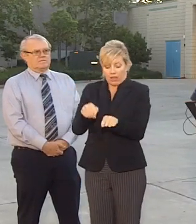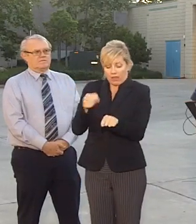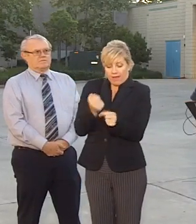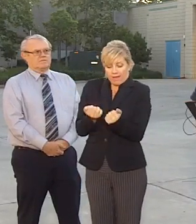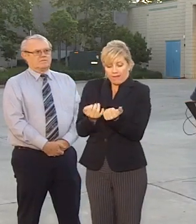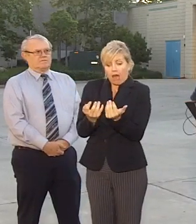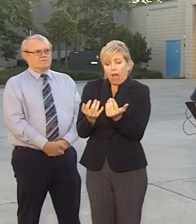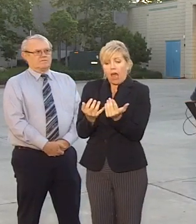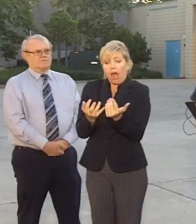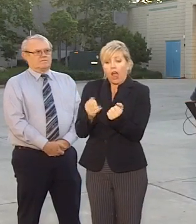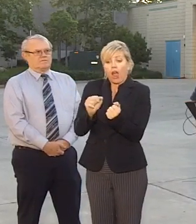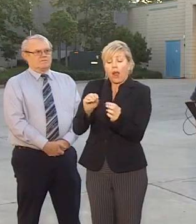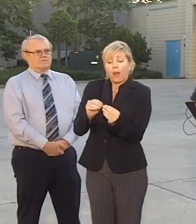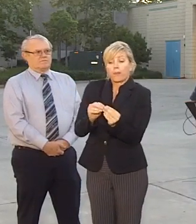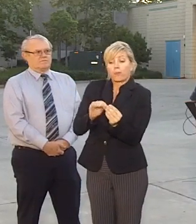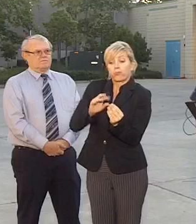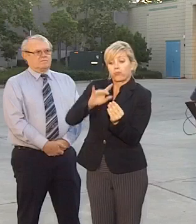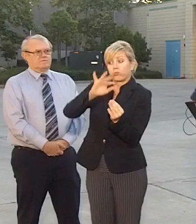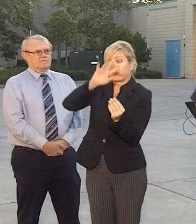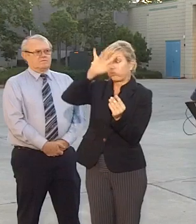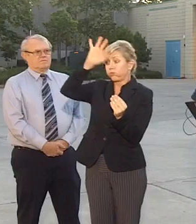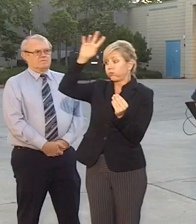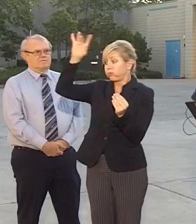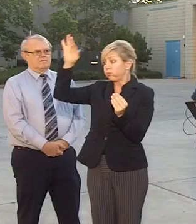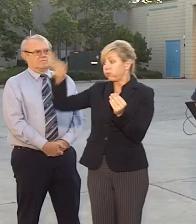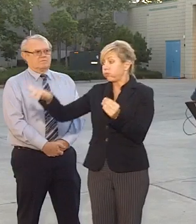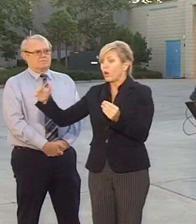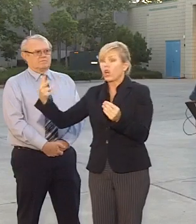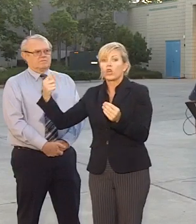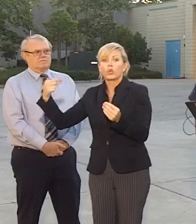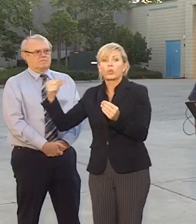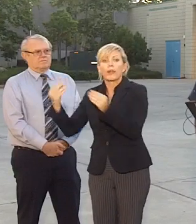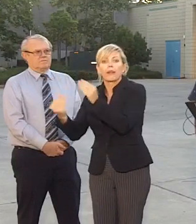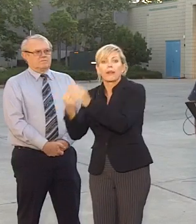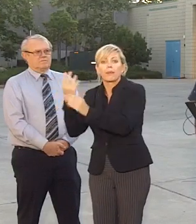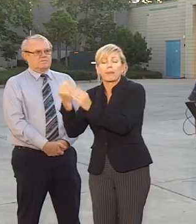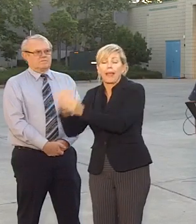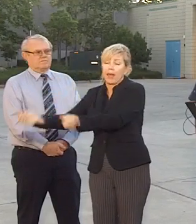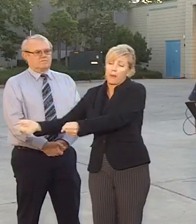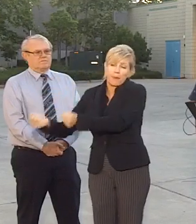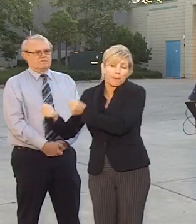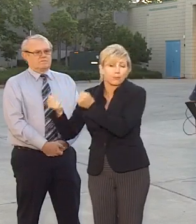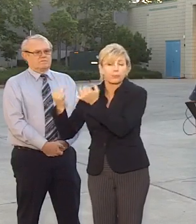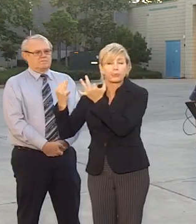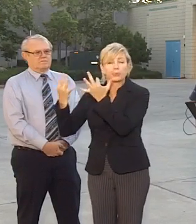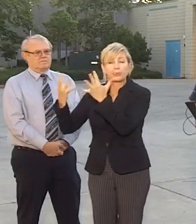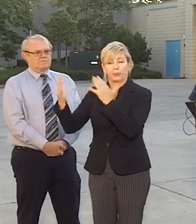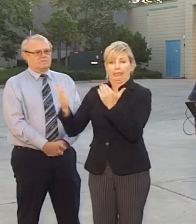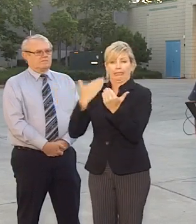those areas that are still green have a high probability of admission so we're hoping and